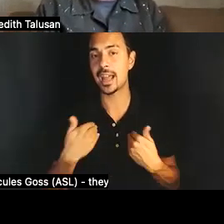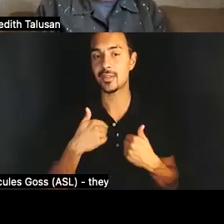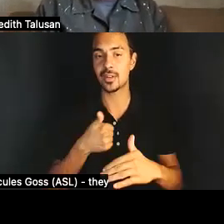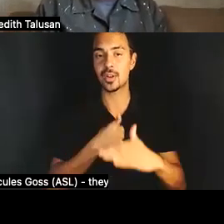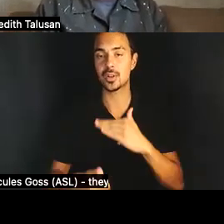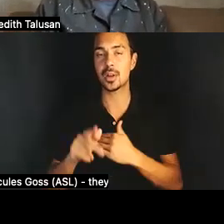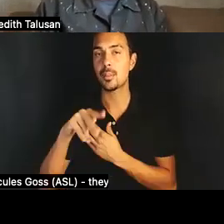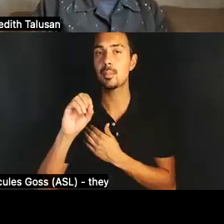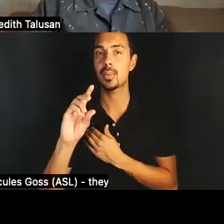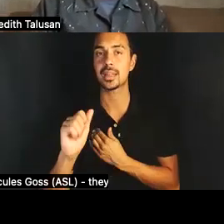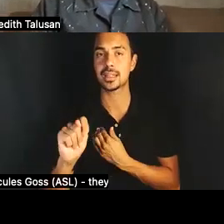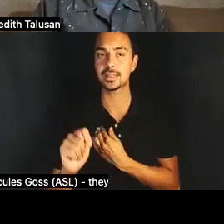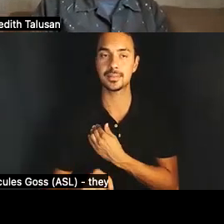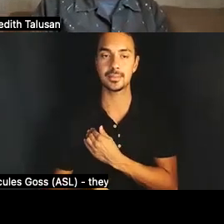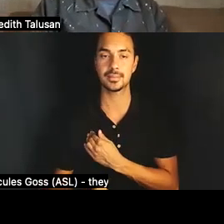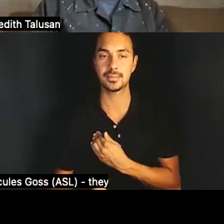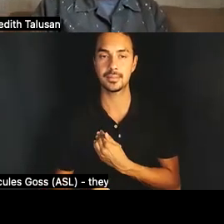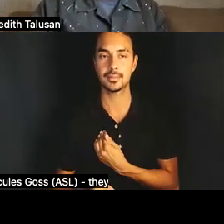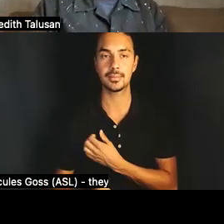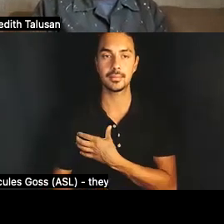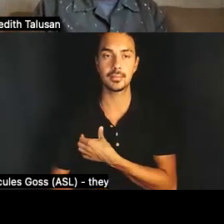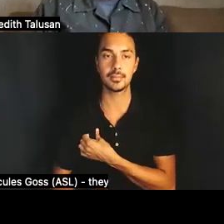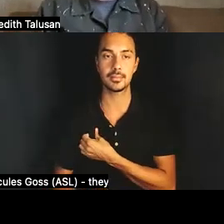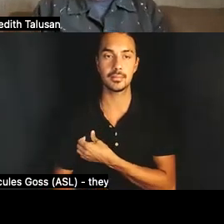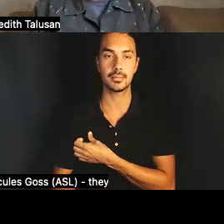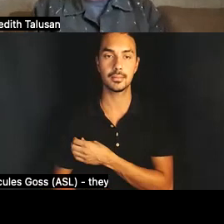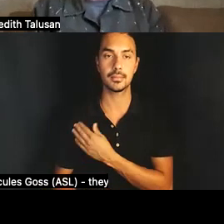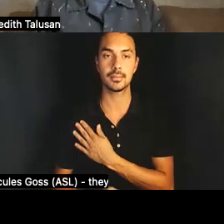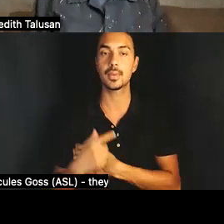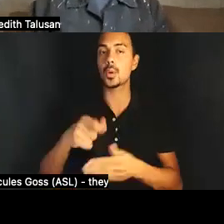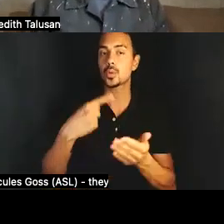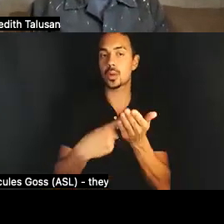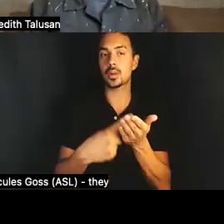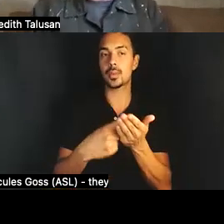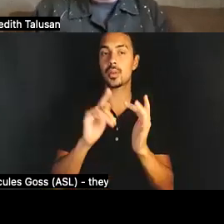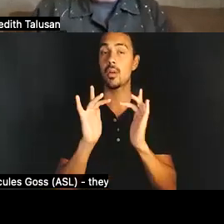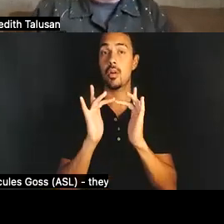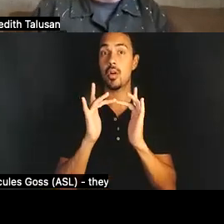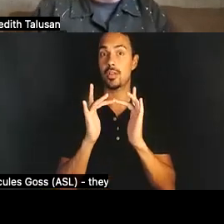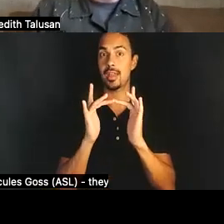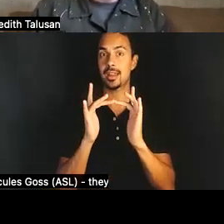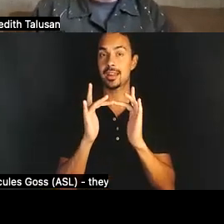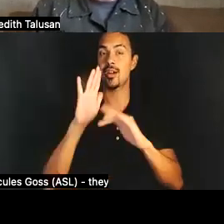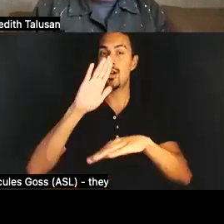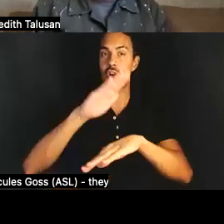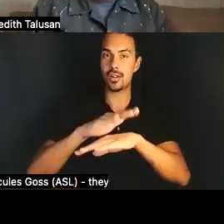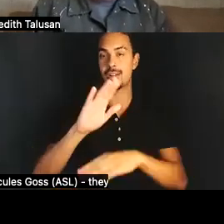if they would be interested in having me on their podcast. And then I want to talk about